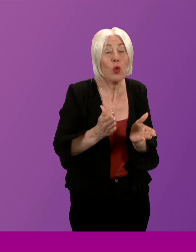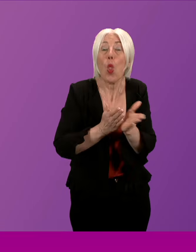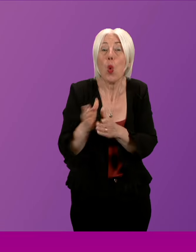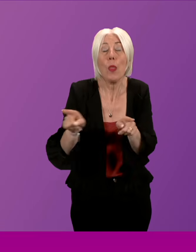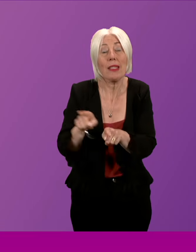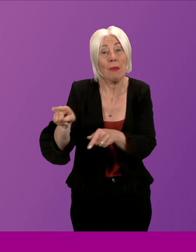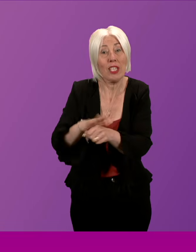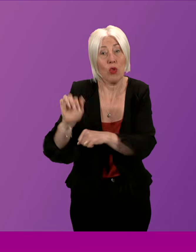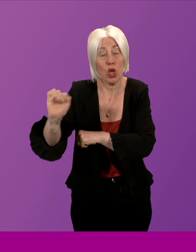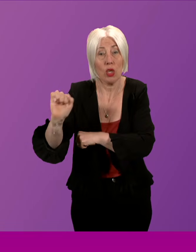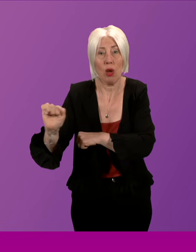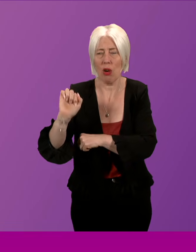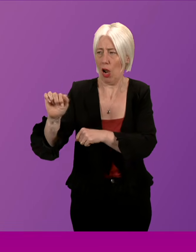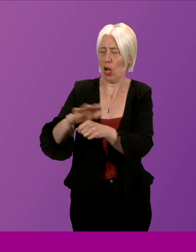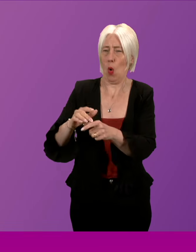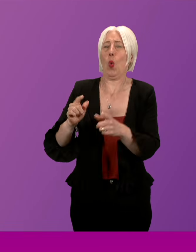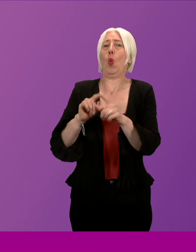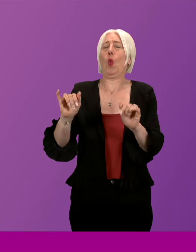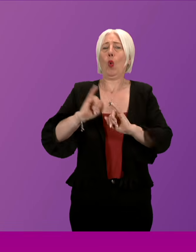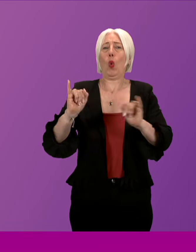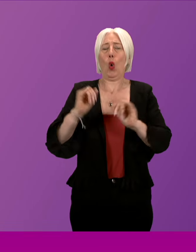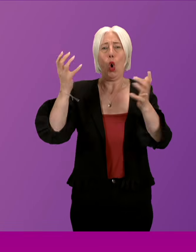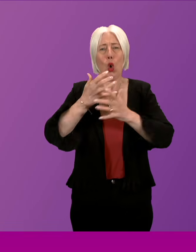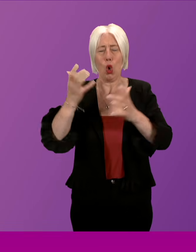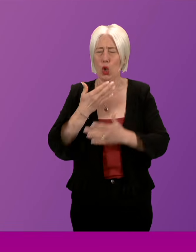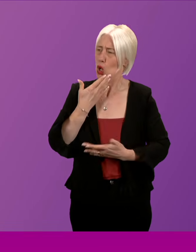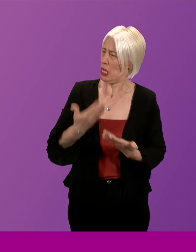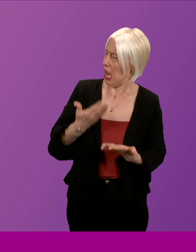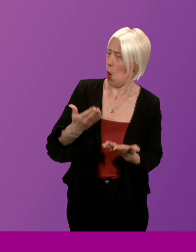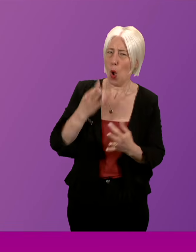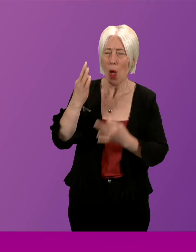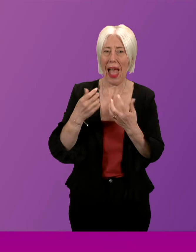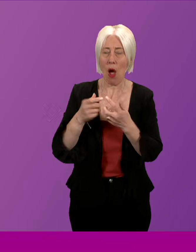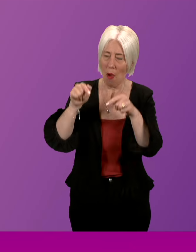has prompted widespread concern and raised serious questions about how victims are heard,